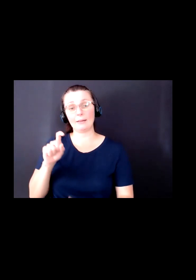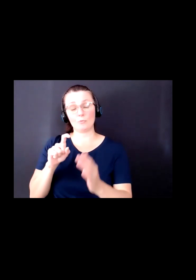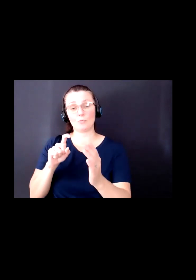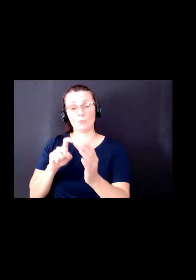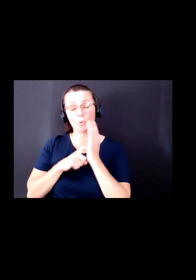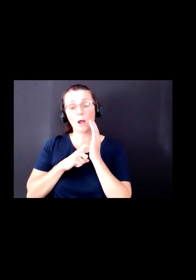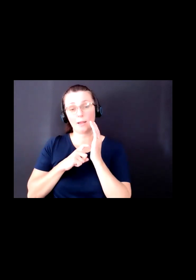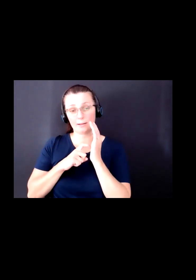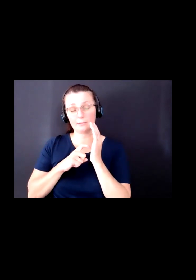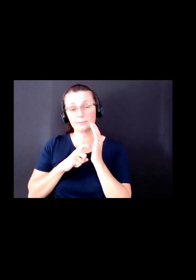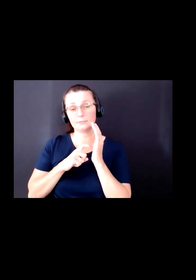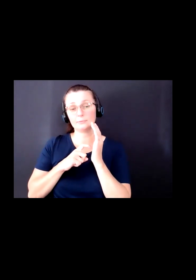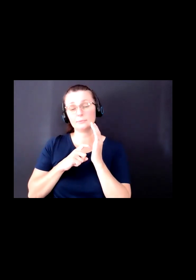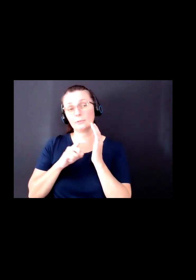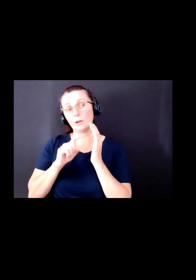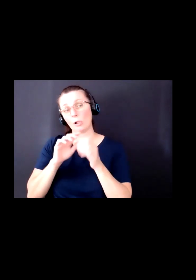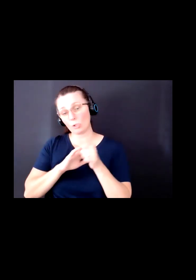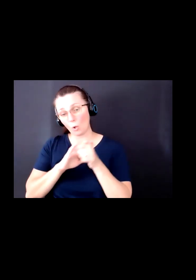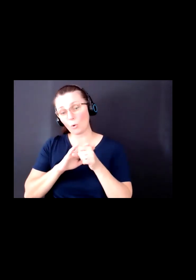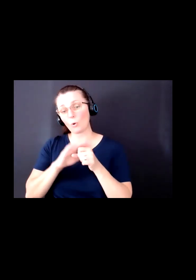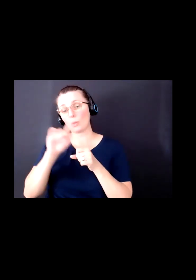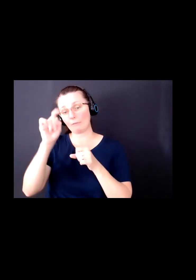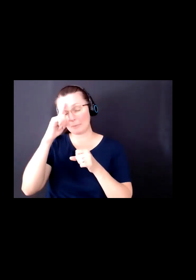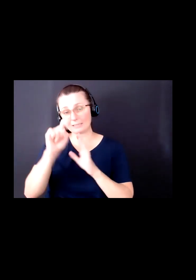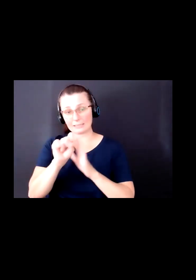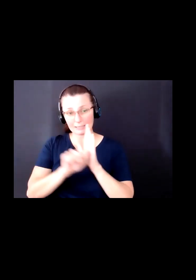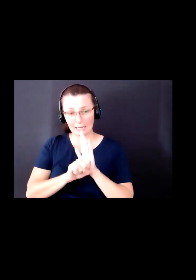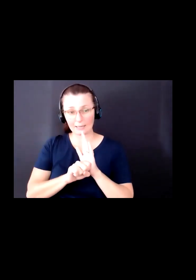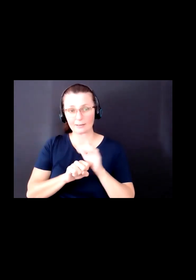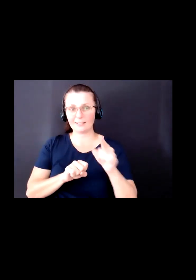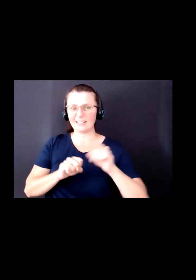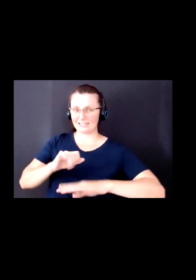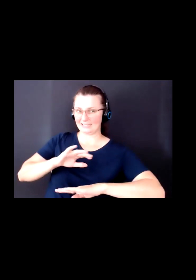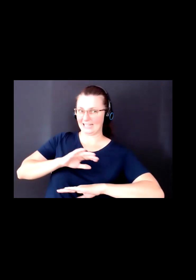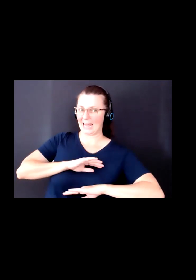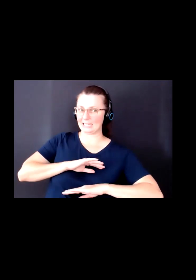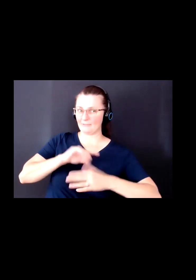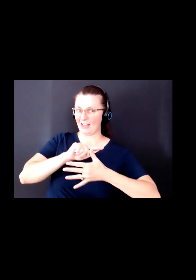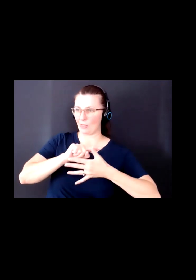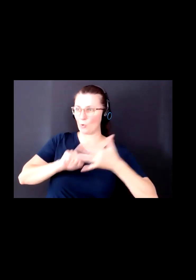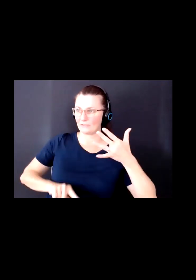governments do, meet these five administrative requirements listed in these bullets here.